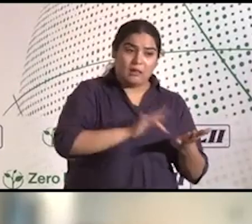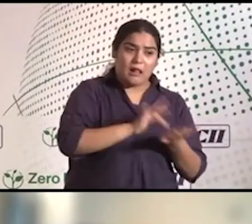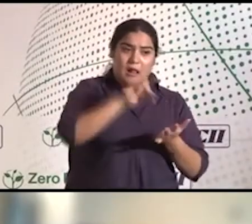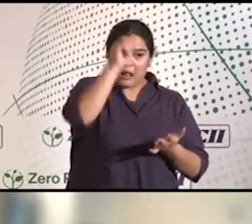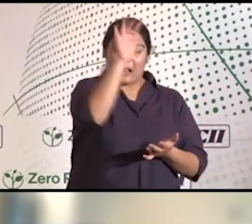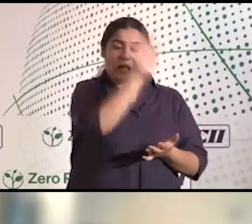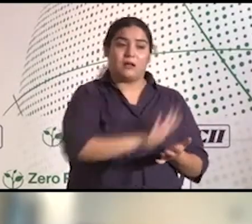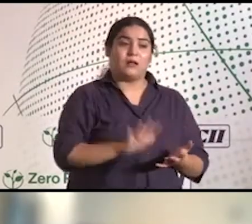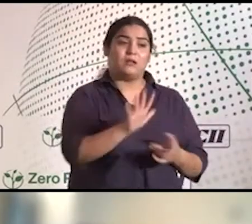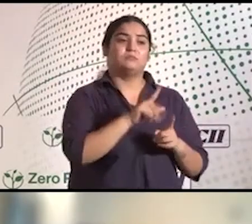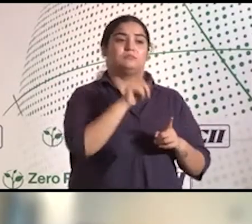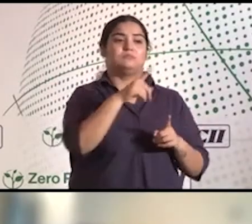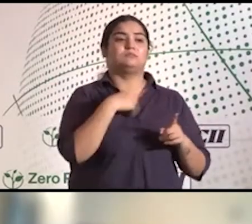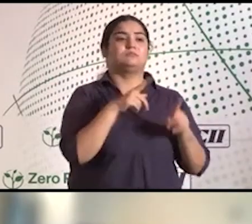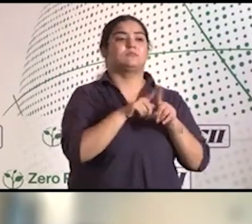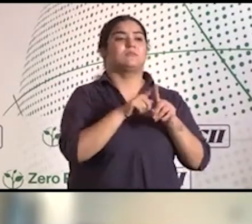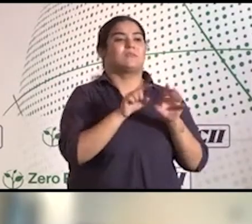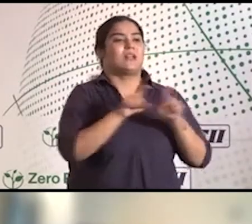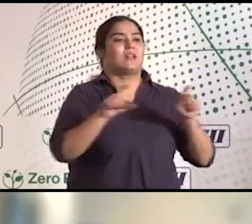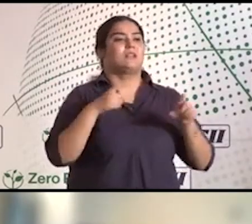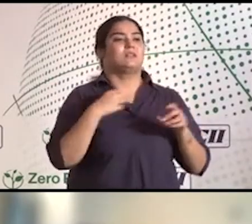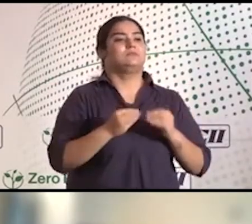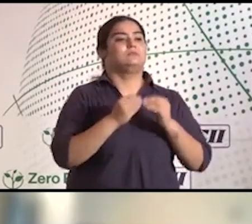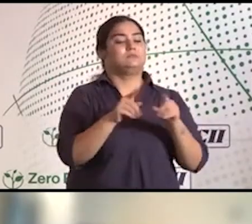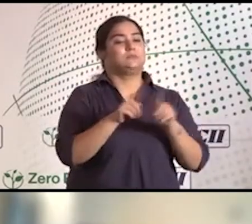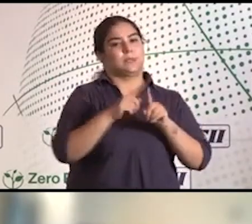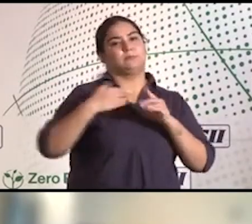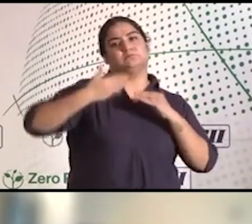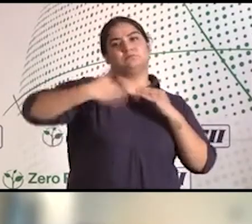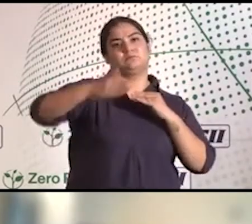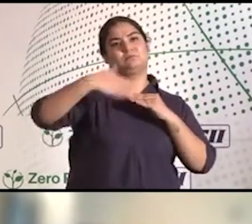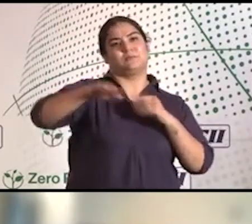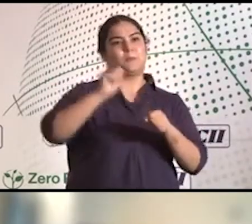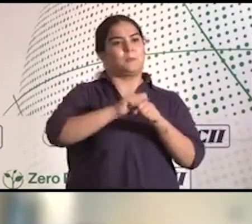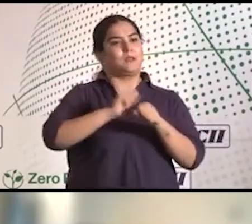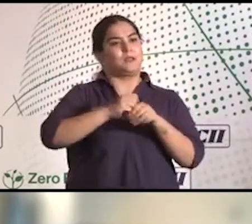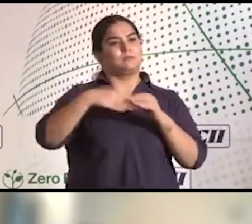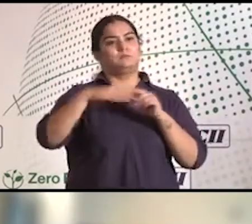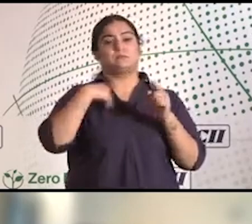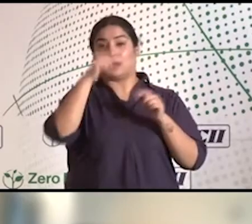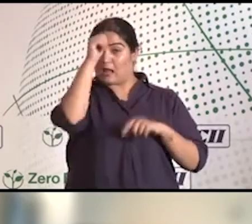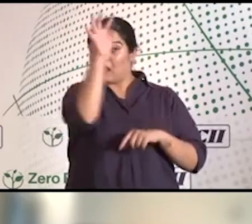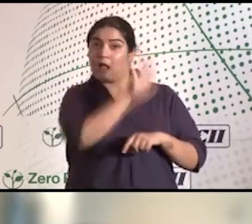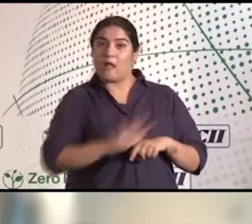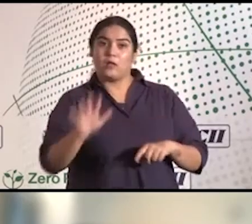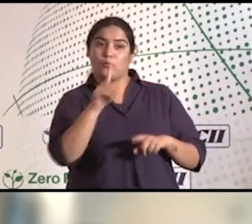for this discussion deliberation. Do I want to go ahead. I'll be talking in context.